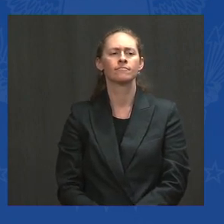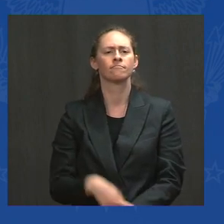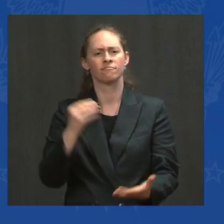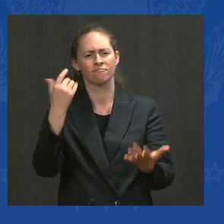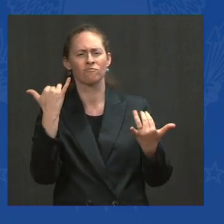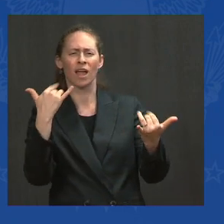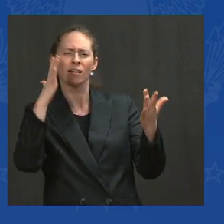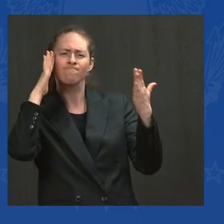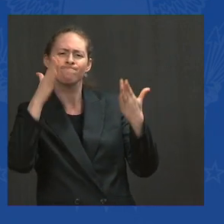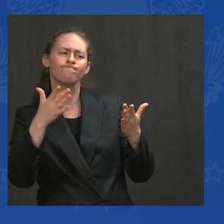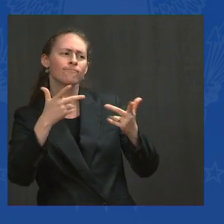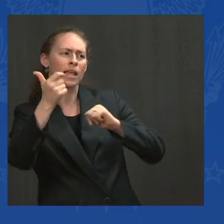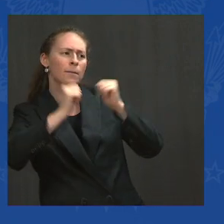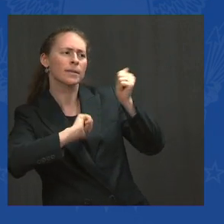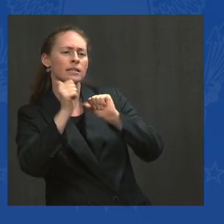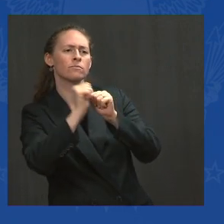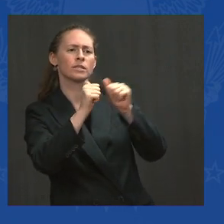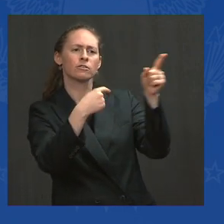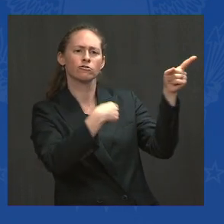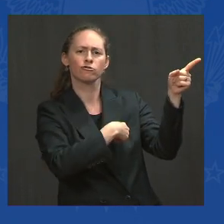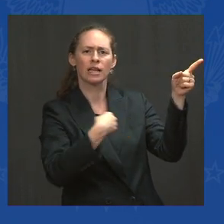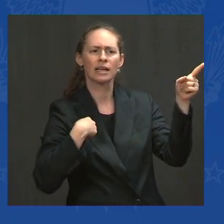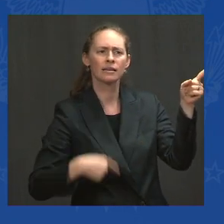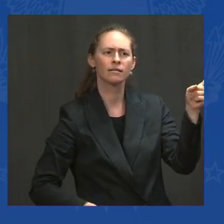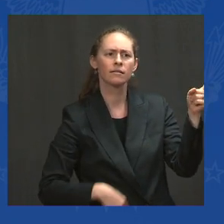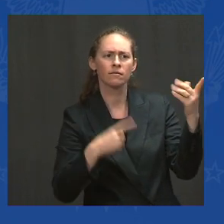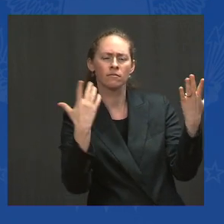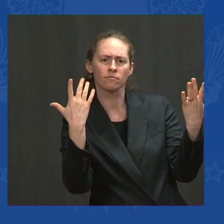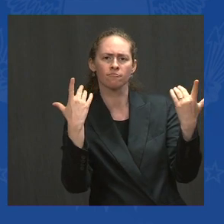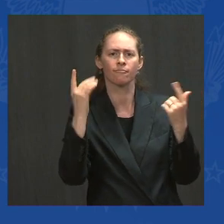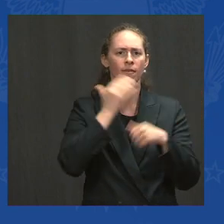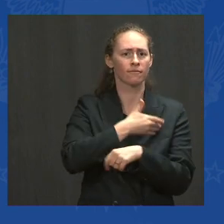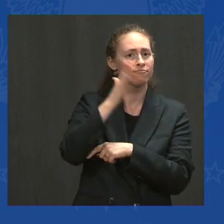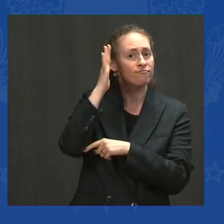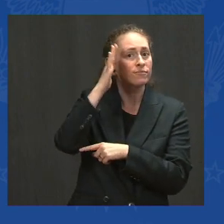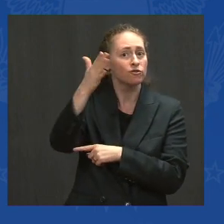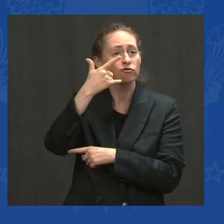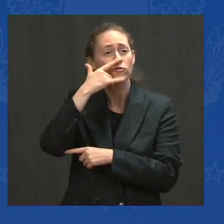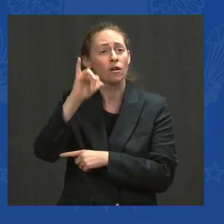determine -- determine our future. We have to defeat COVID-19 at home and around the